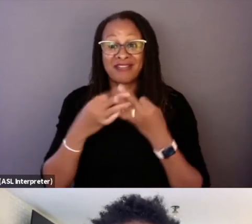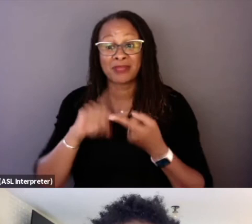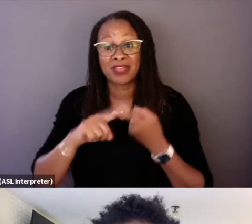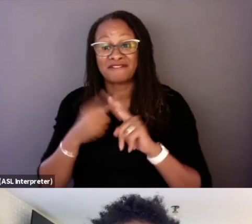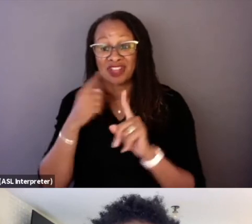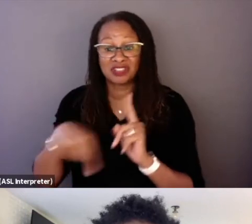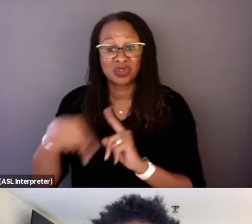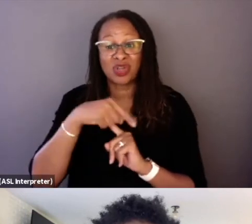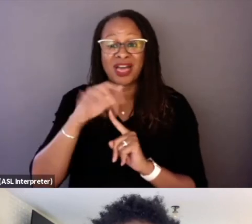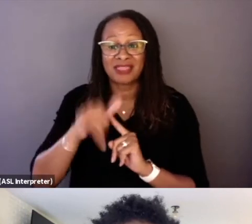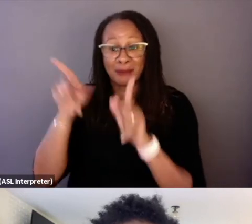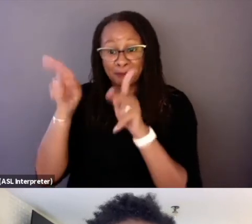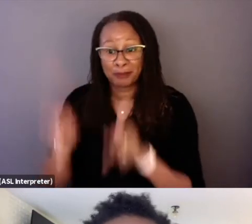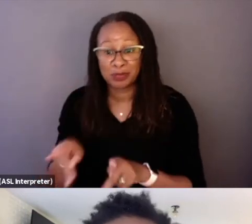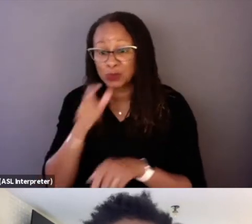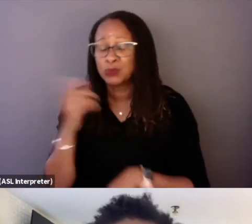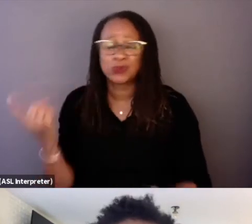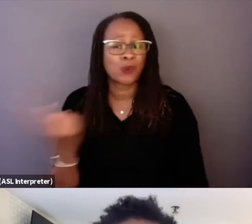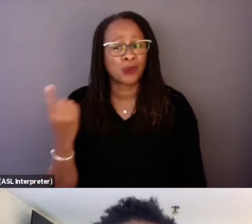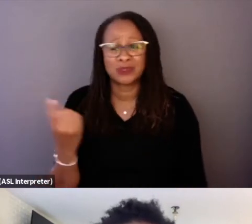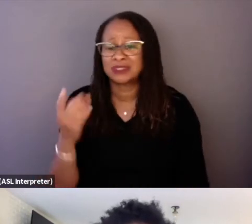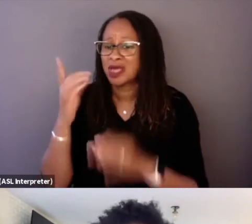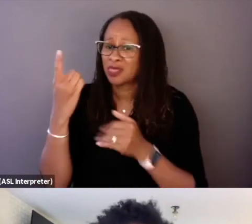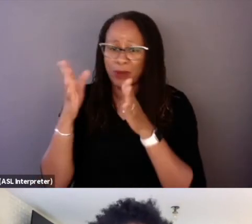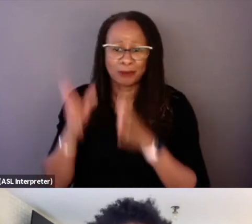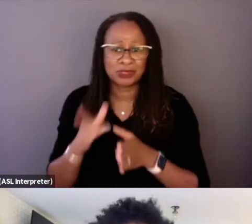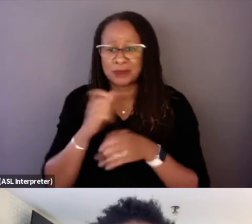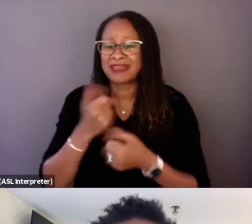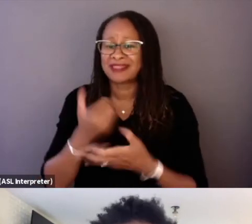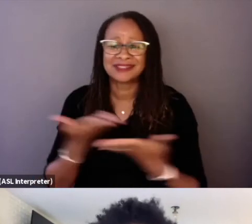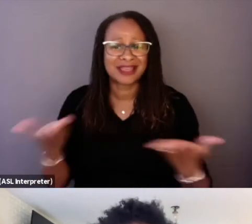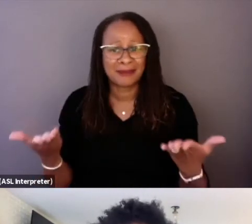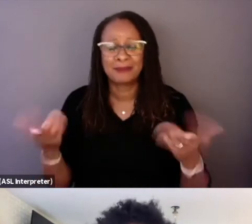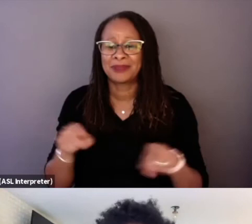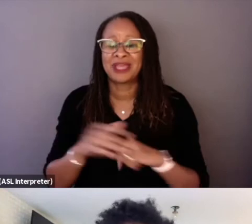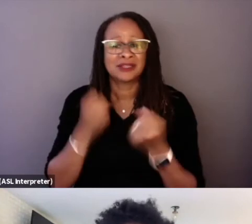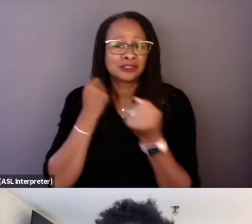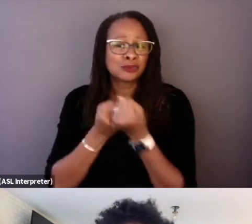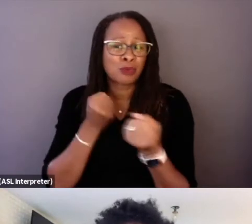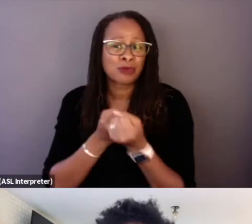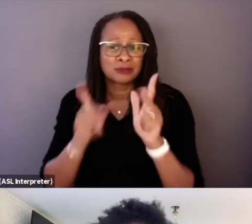like that person that is always the one that makes things happen, that supports people, that's the first one to show up,